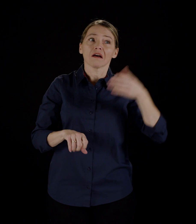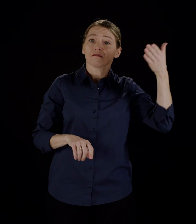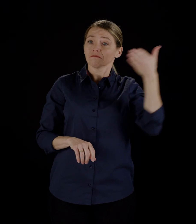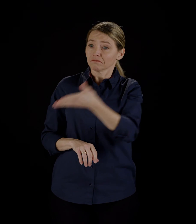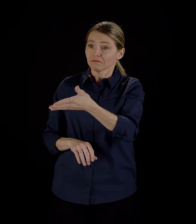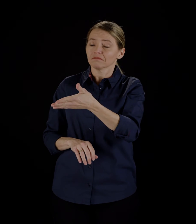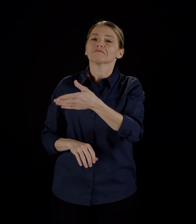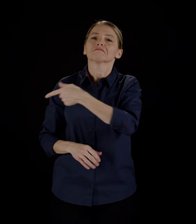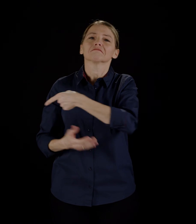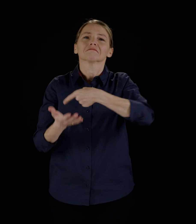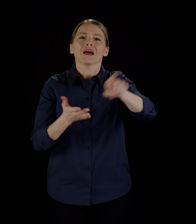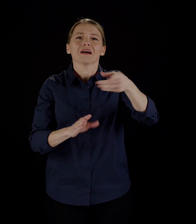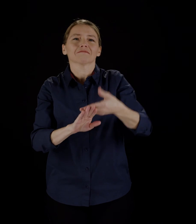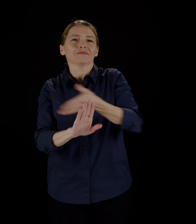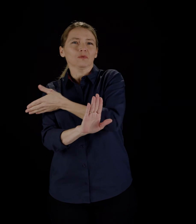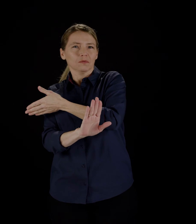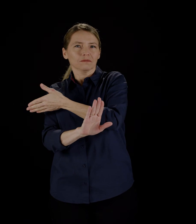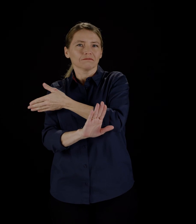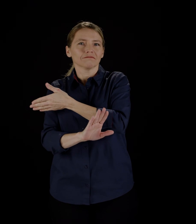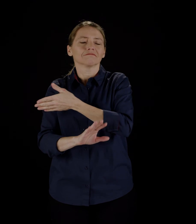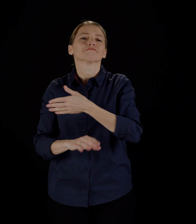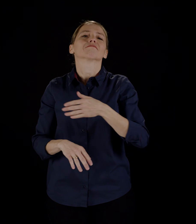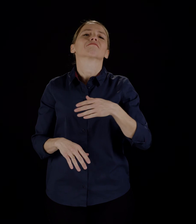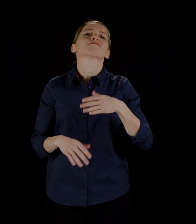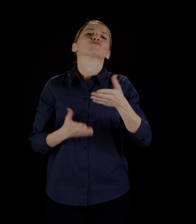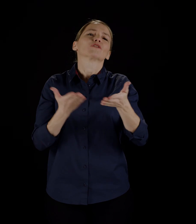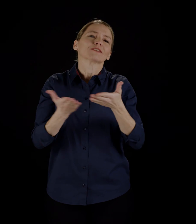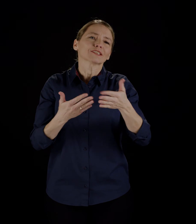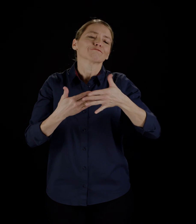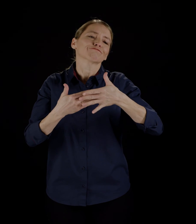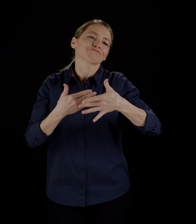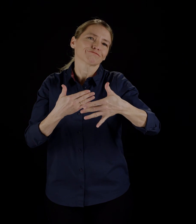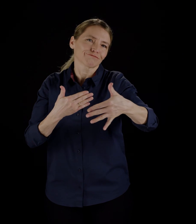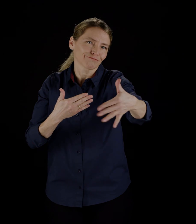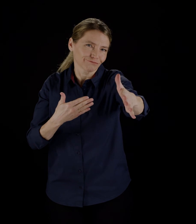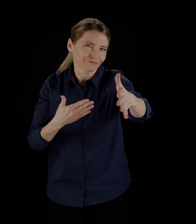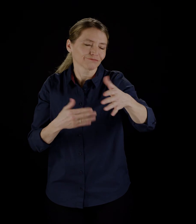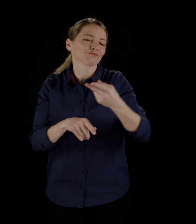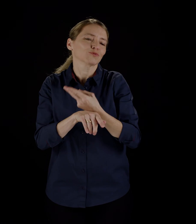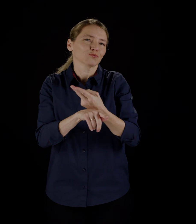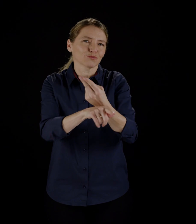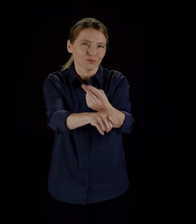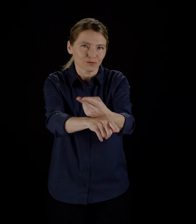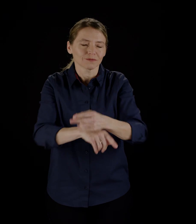In this situation, customers are billed in advance for the services they are planning to use.